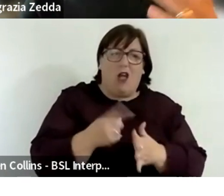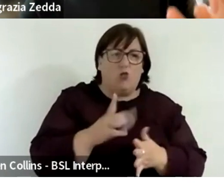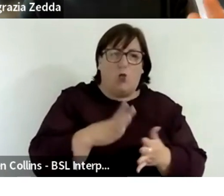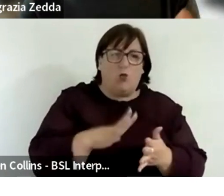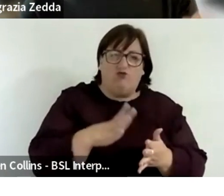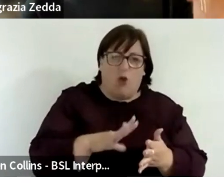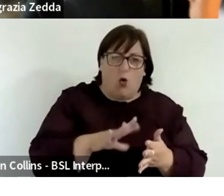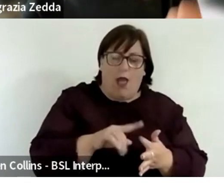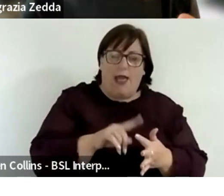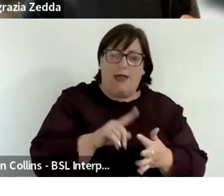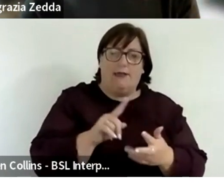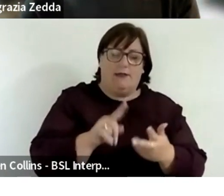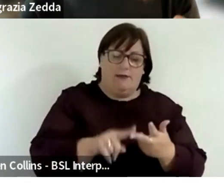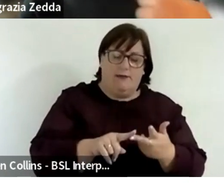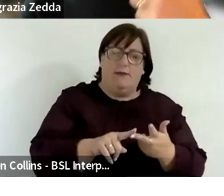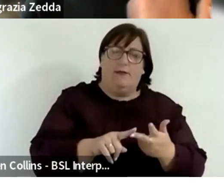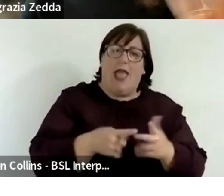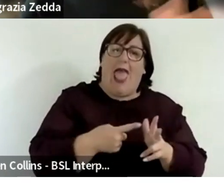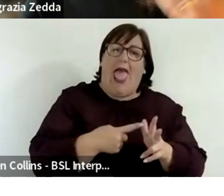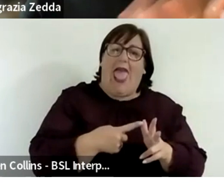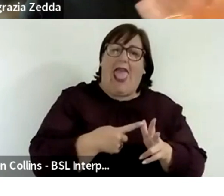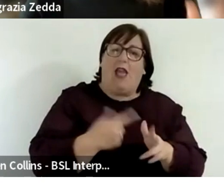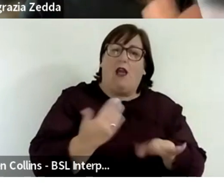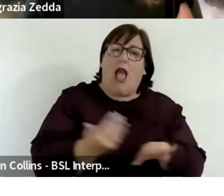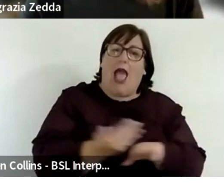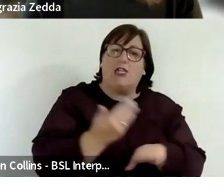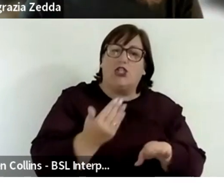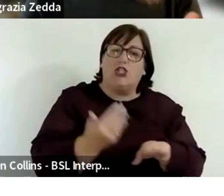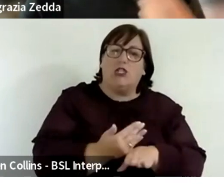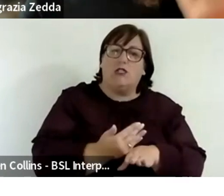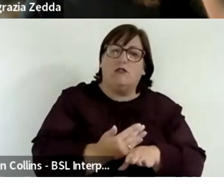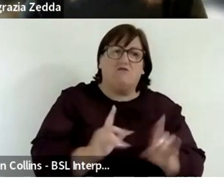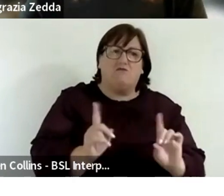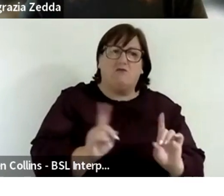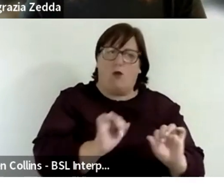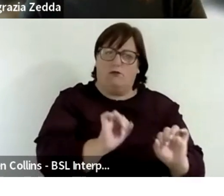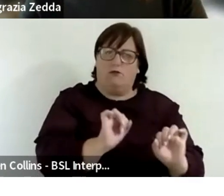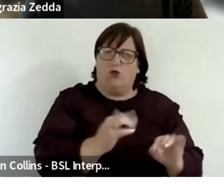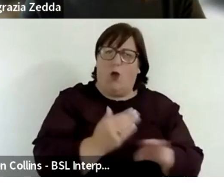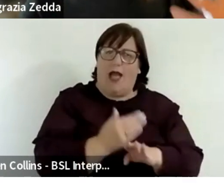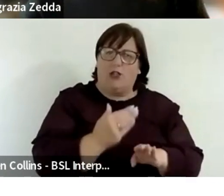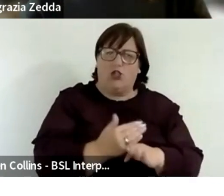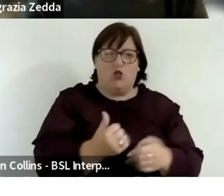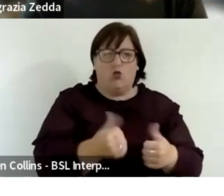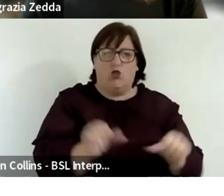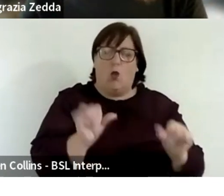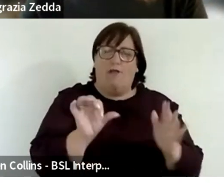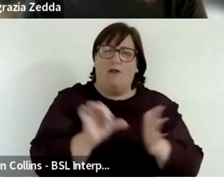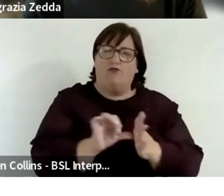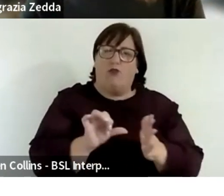A is for action, what action would you take to solve the problem to address the issue?